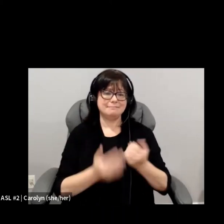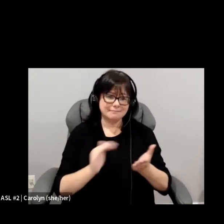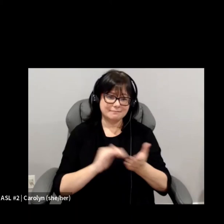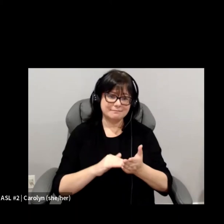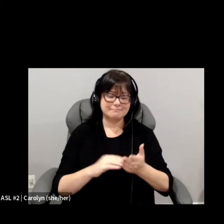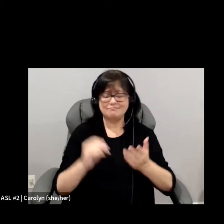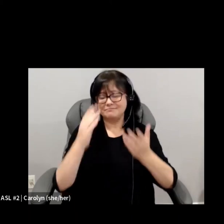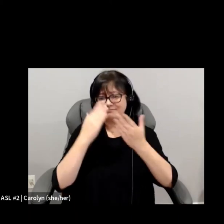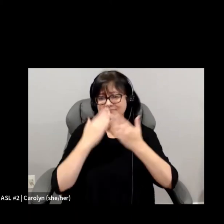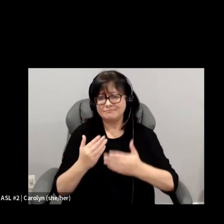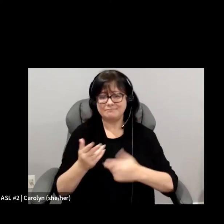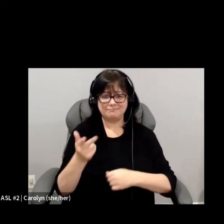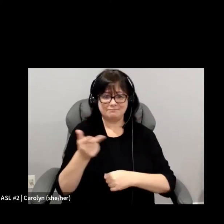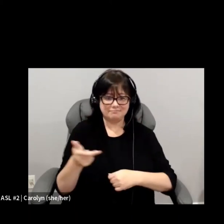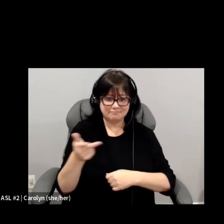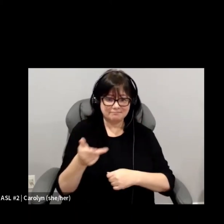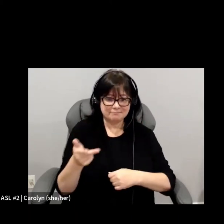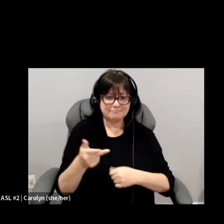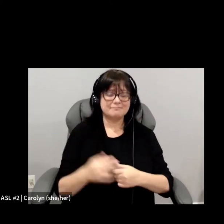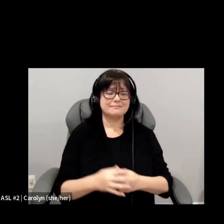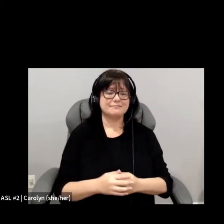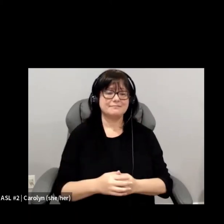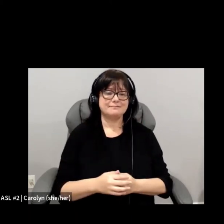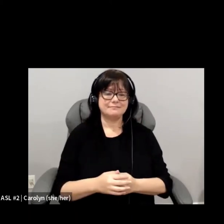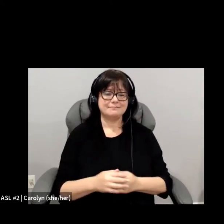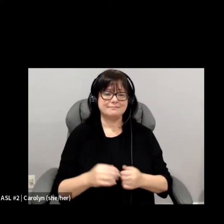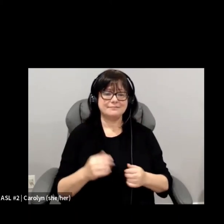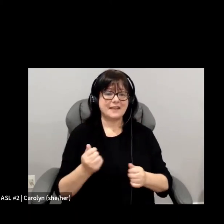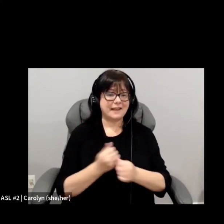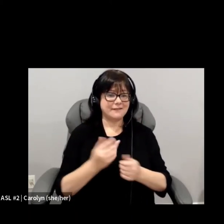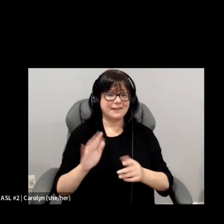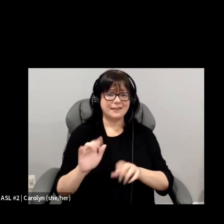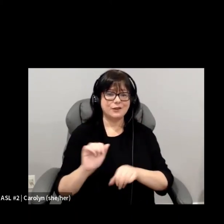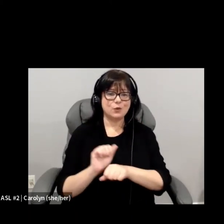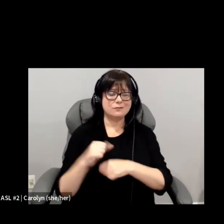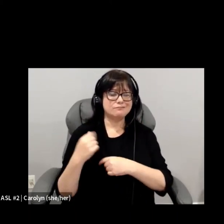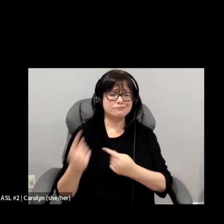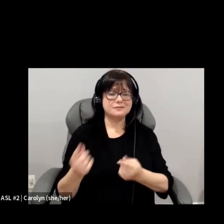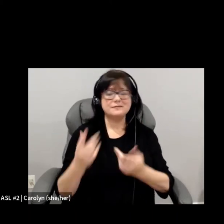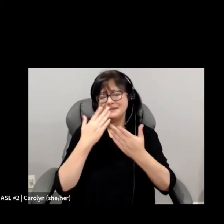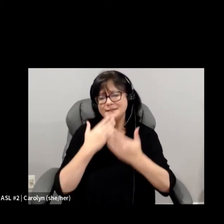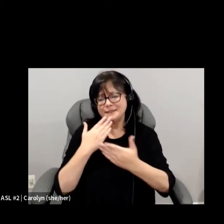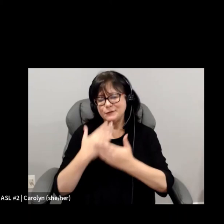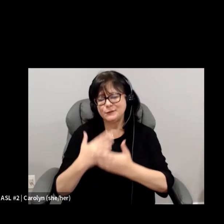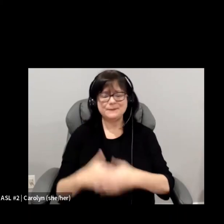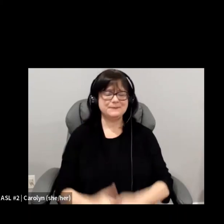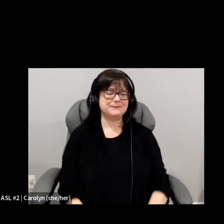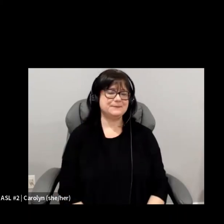AND AGAIN, THANK YOU FOR EVERYTHING YOU HAVE DONE.